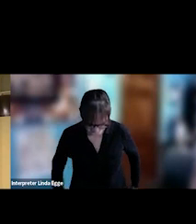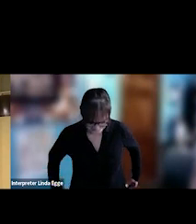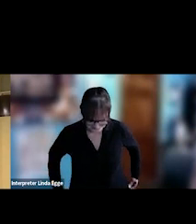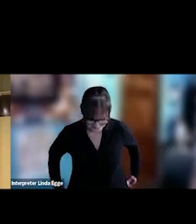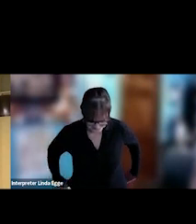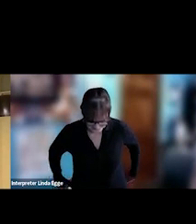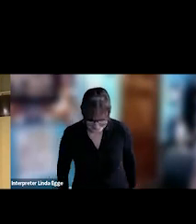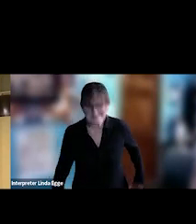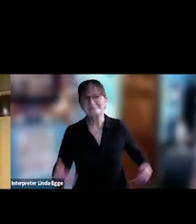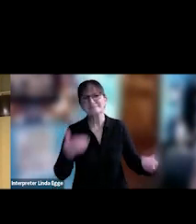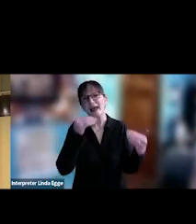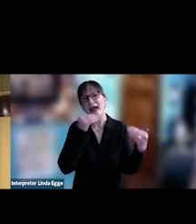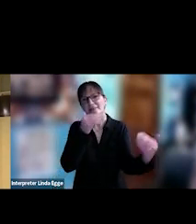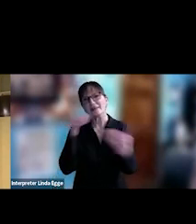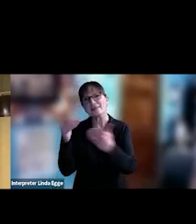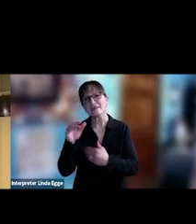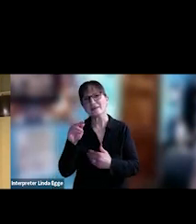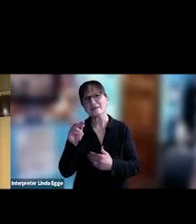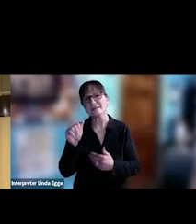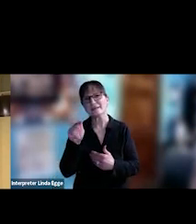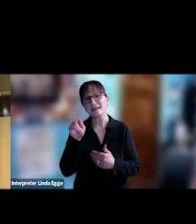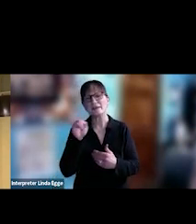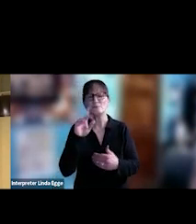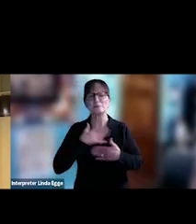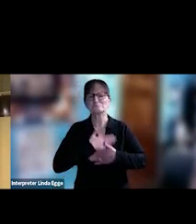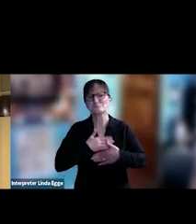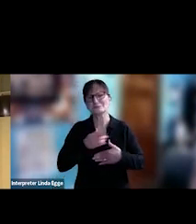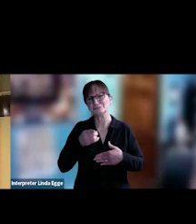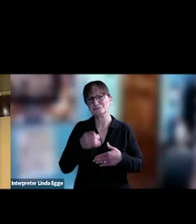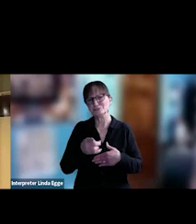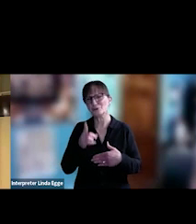Thank you so much, Kate. We really do appreciate you leaning into the grids,